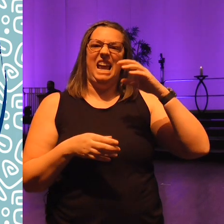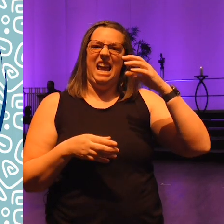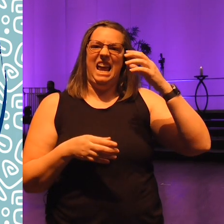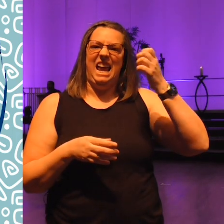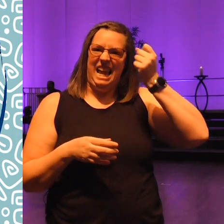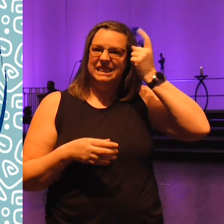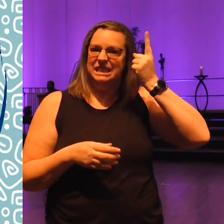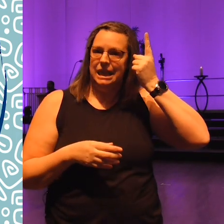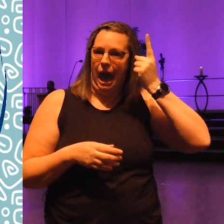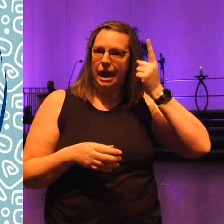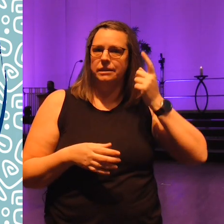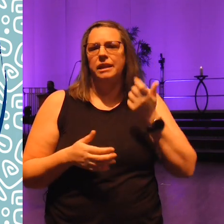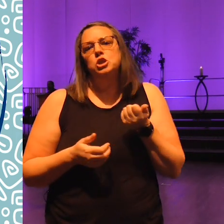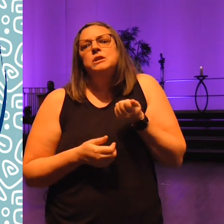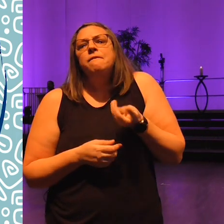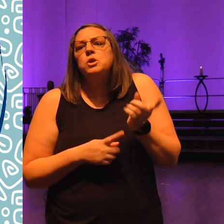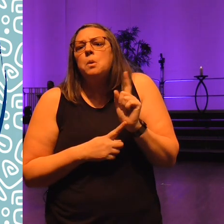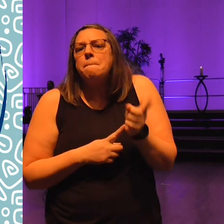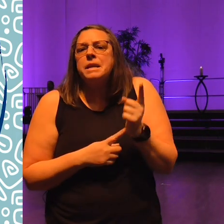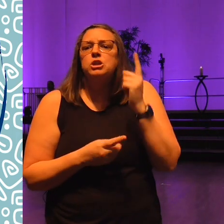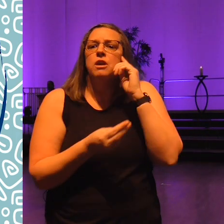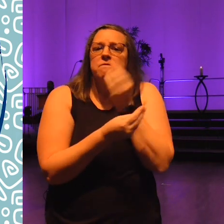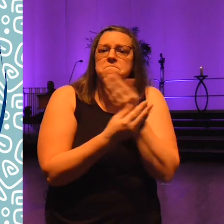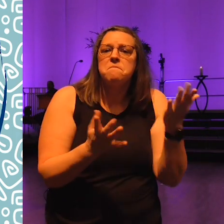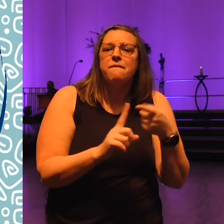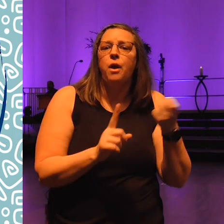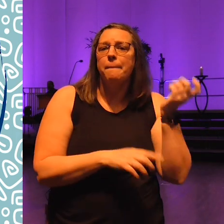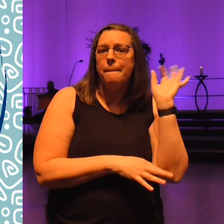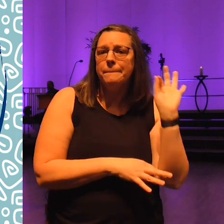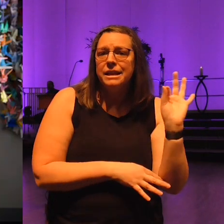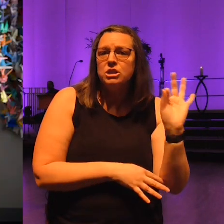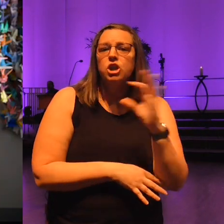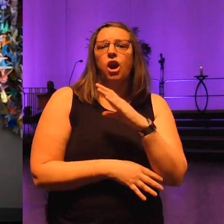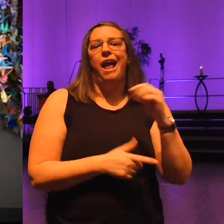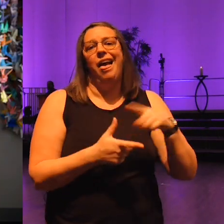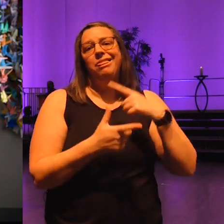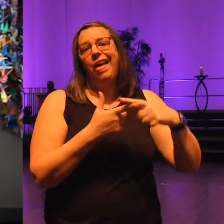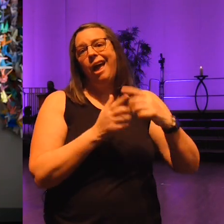some prayer and meditation that releases every Wednesday morning and then back on